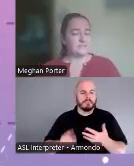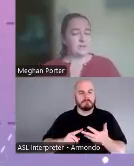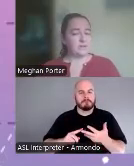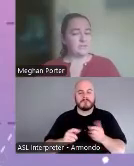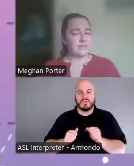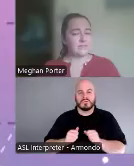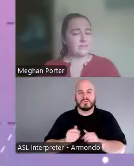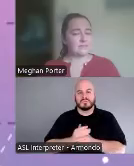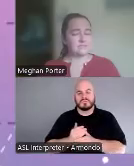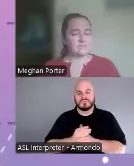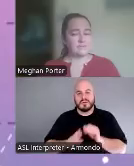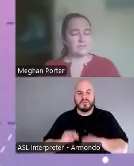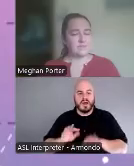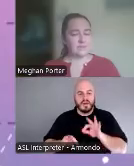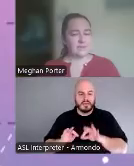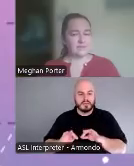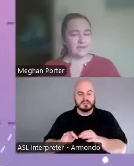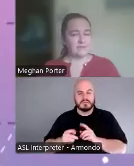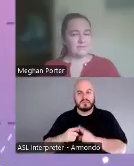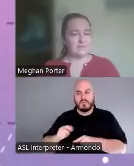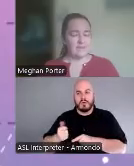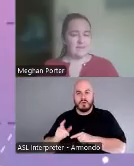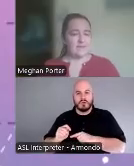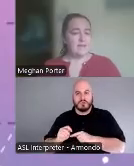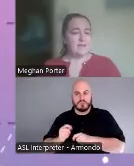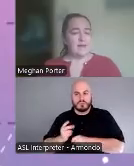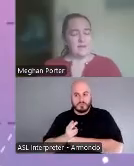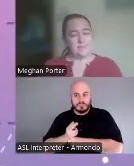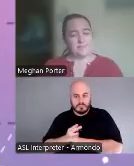about alt text use from 2025.